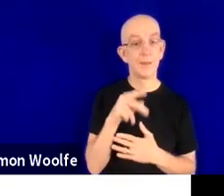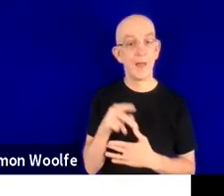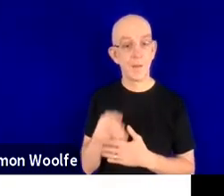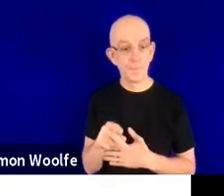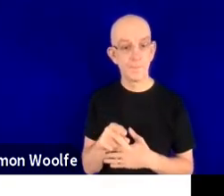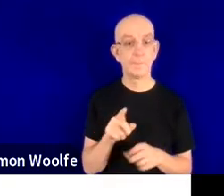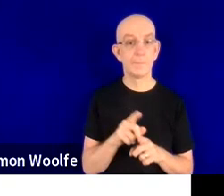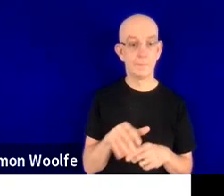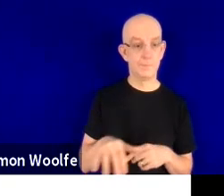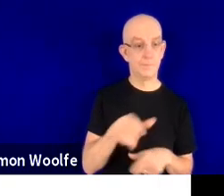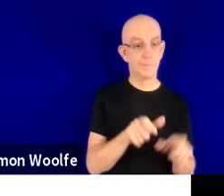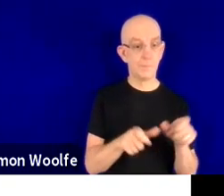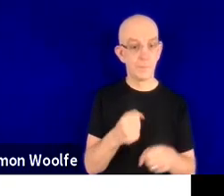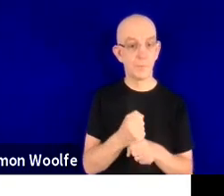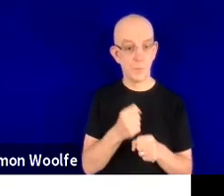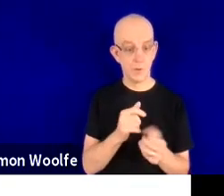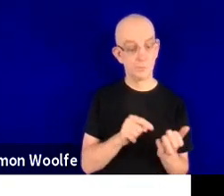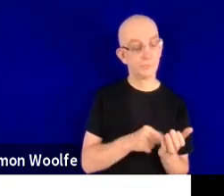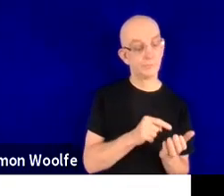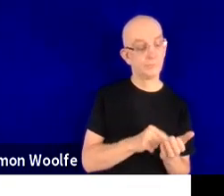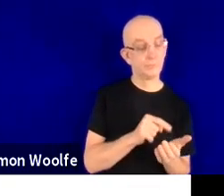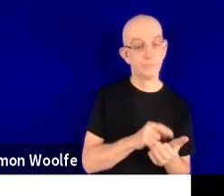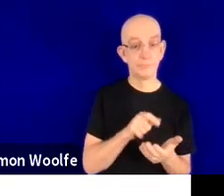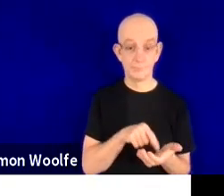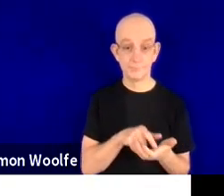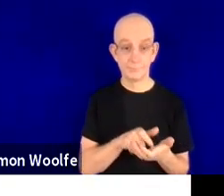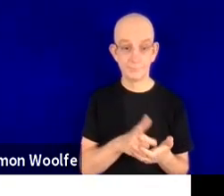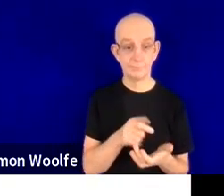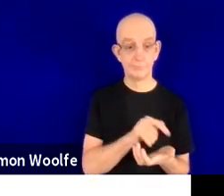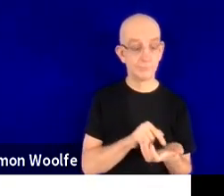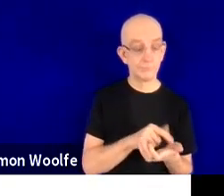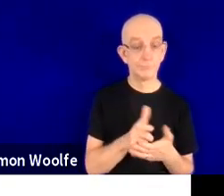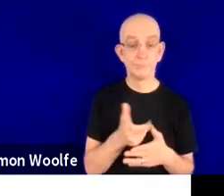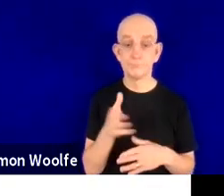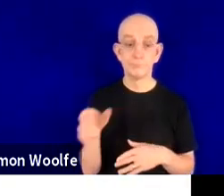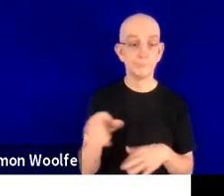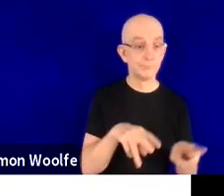with person with disabilities and the information, they collect information on the impairments